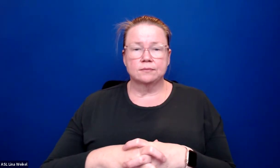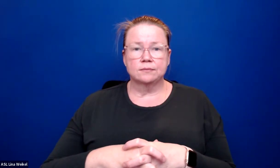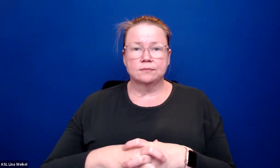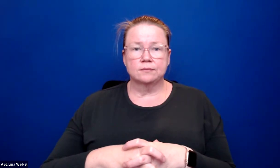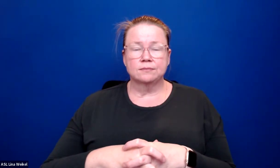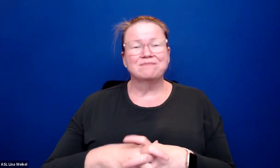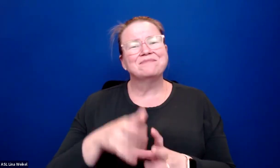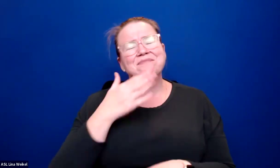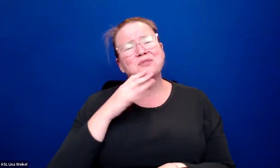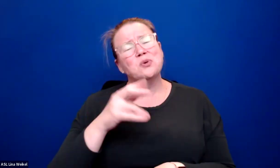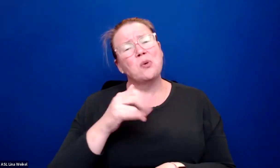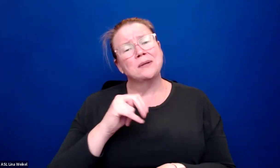Elissa w/ APRIL: Thanks, Jordan. I appreciate that.